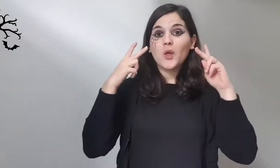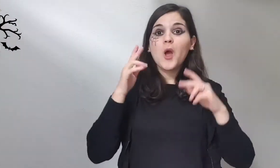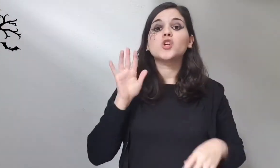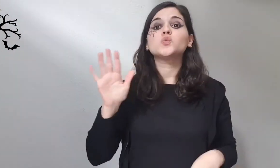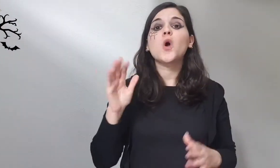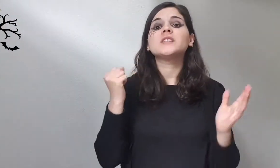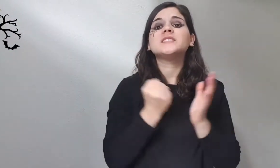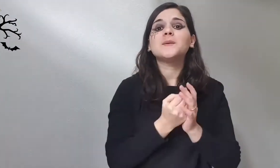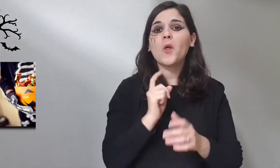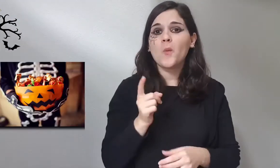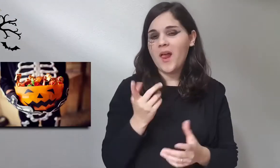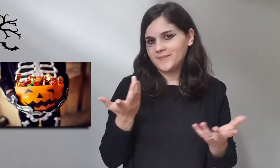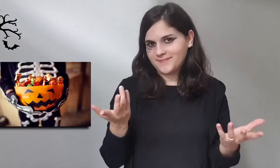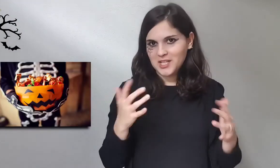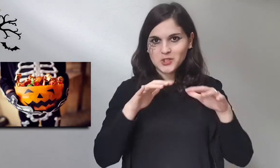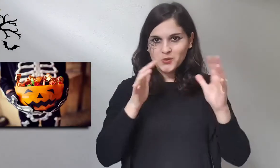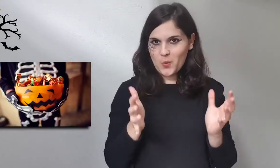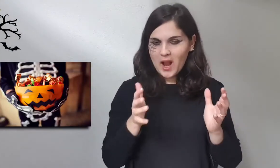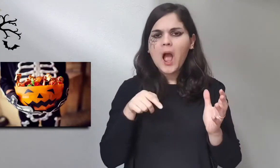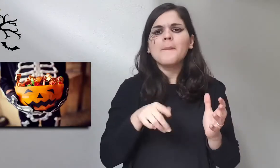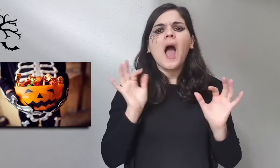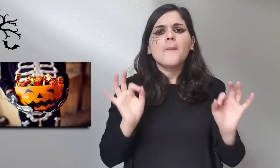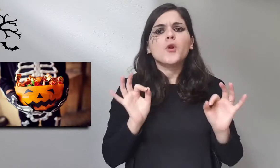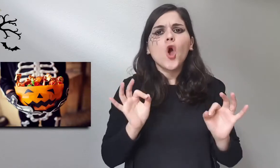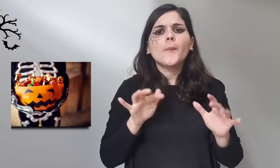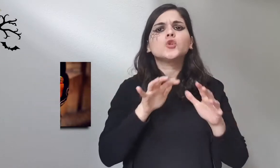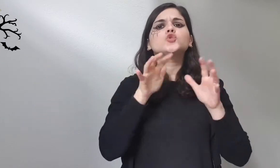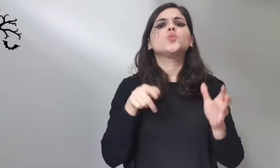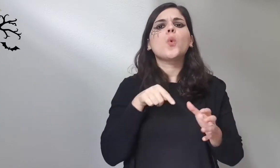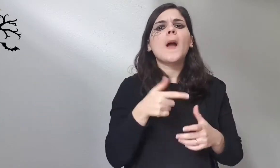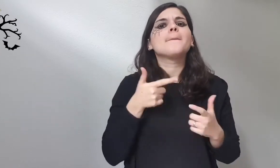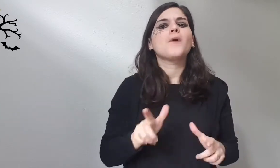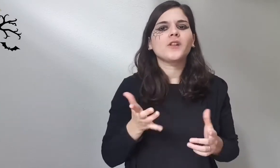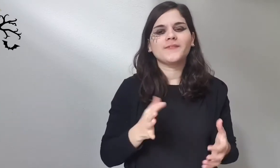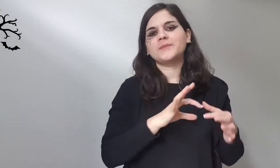The symbol of Halloween is the pumpkin, but why the pumpkin?